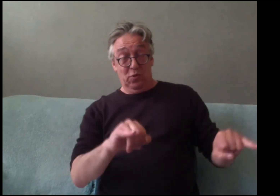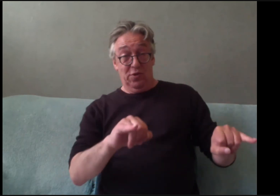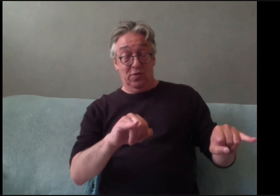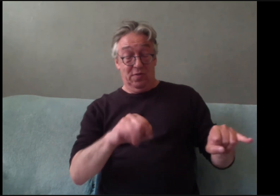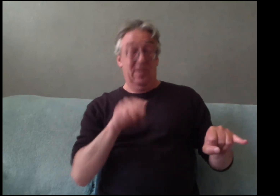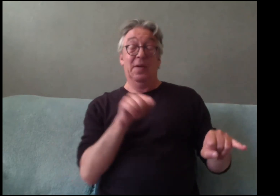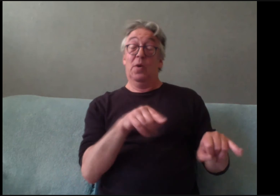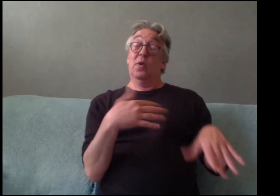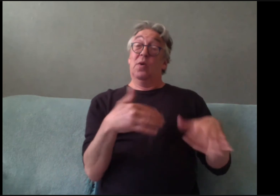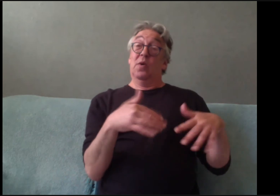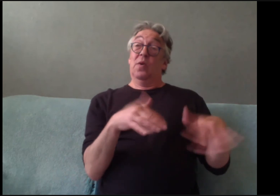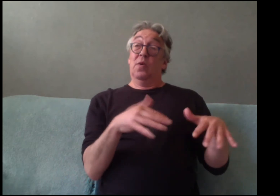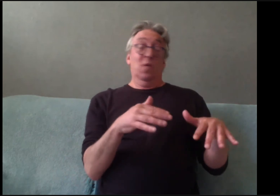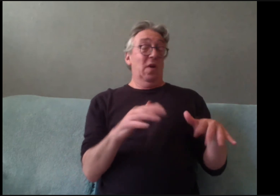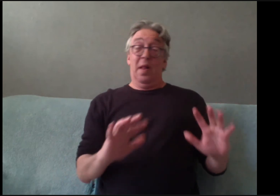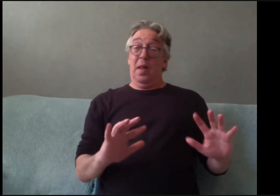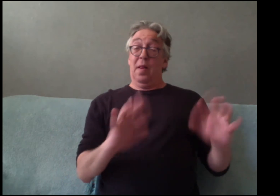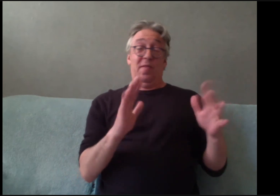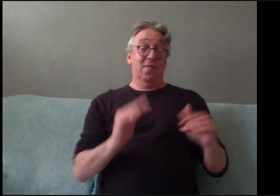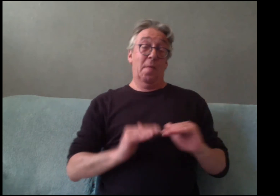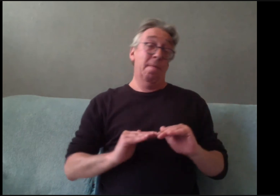It means that people are confined to their room,